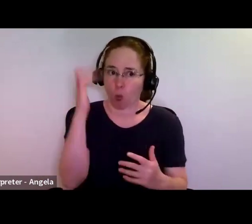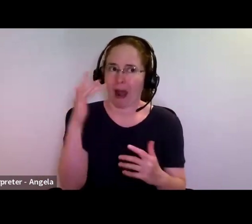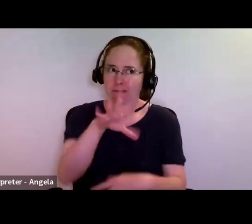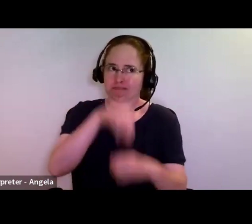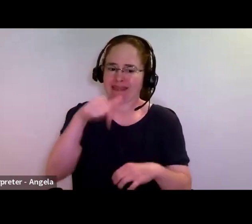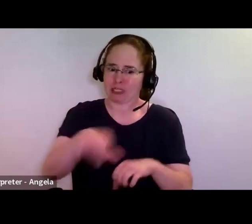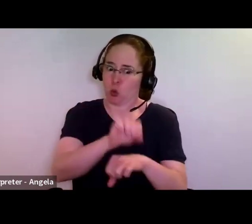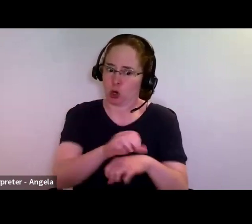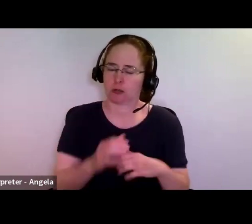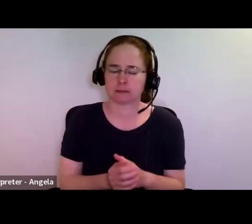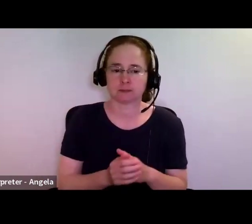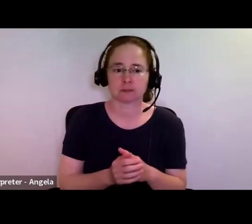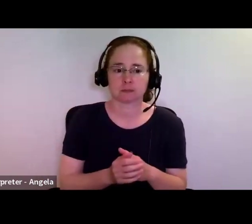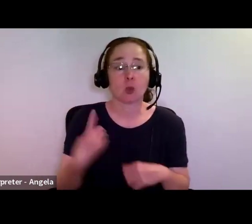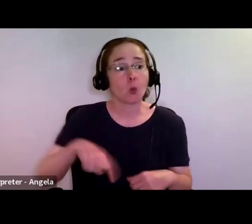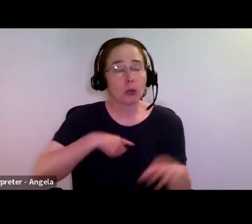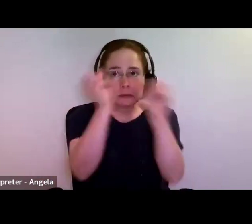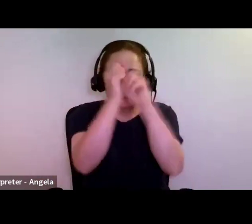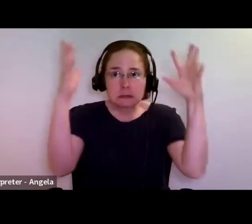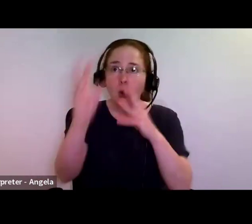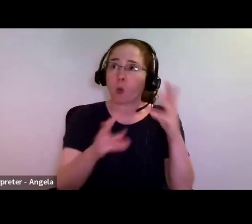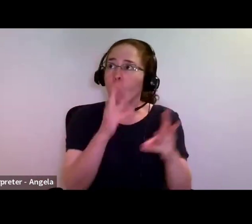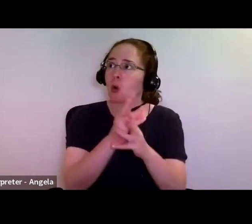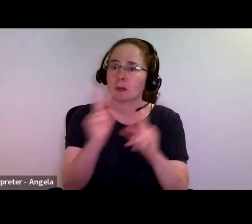envision a world where people with disabilities are treated